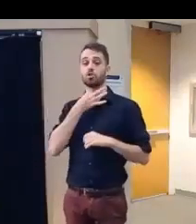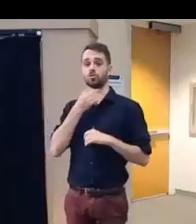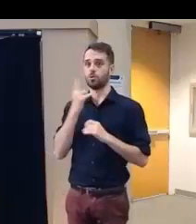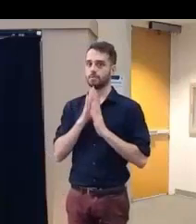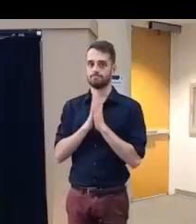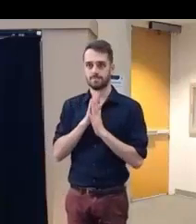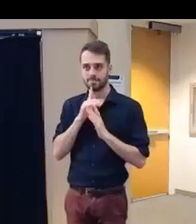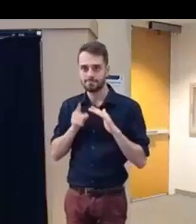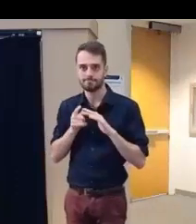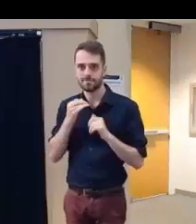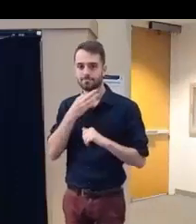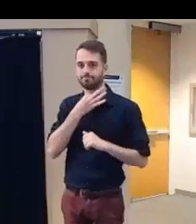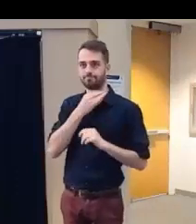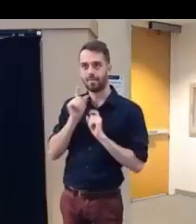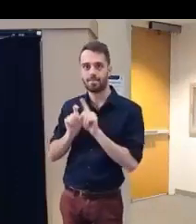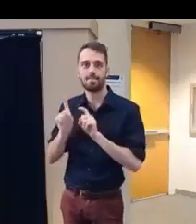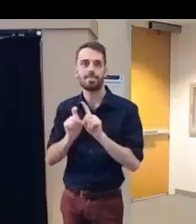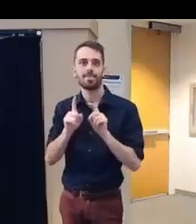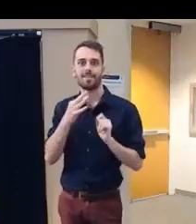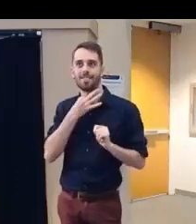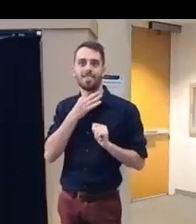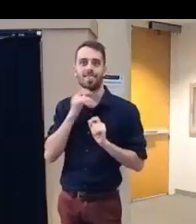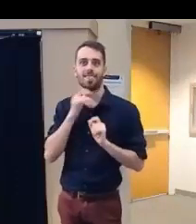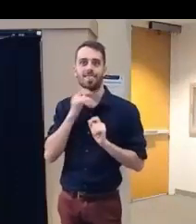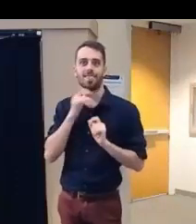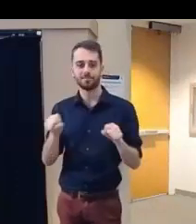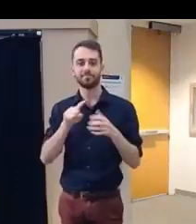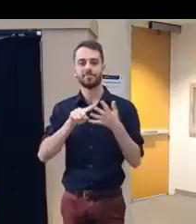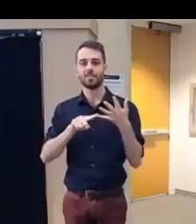not least one we invite you please say yes we have many opportunities for everybody in this